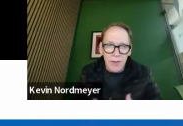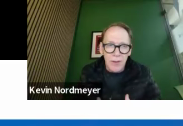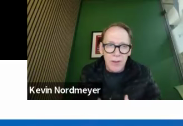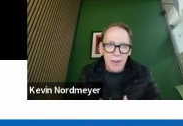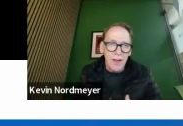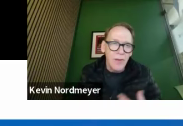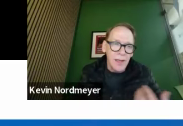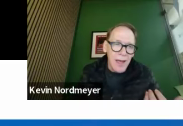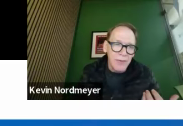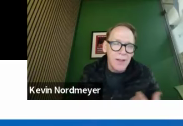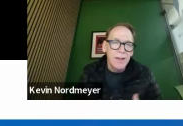you can see that on the left.